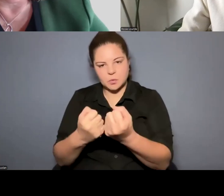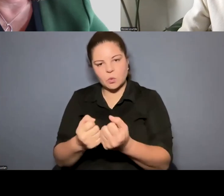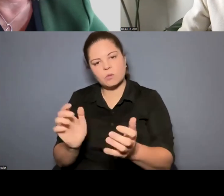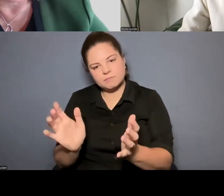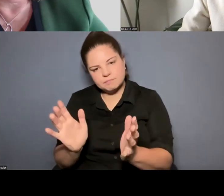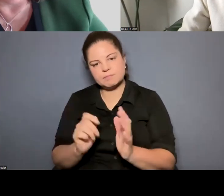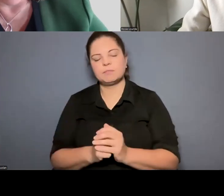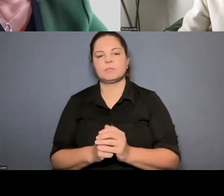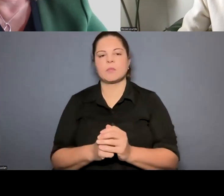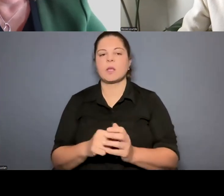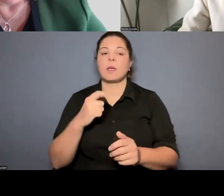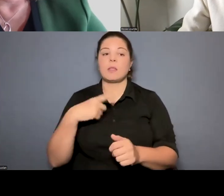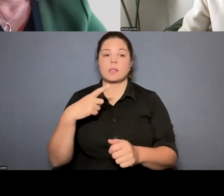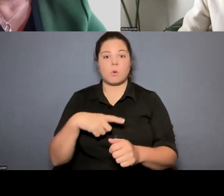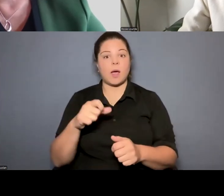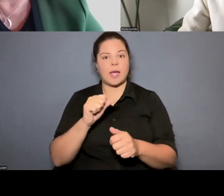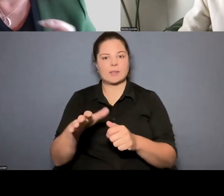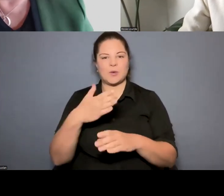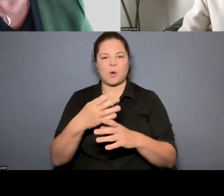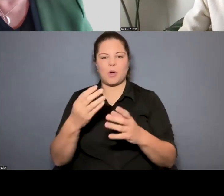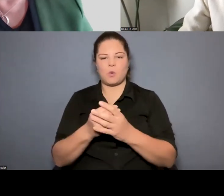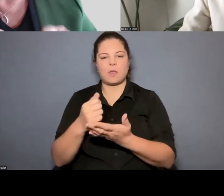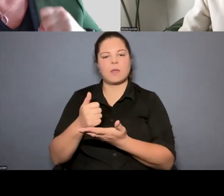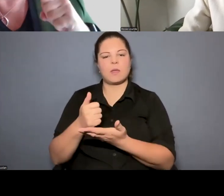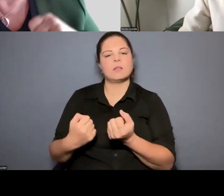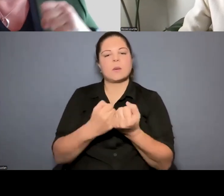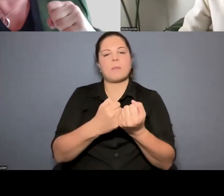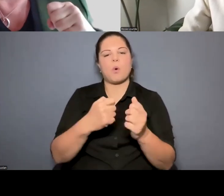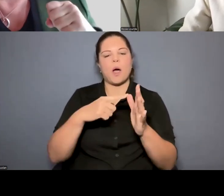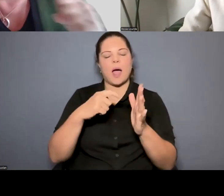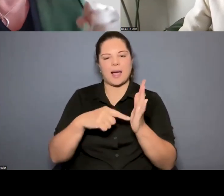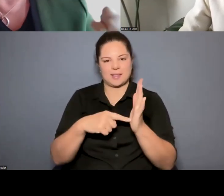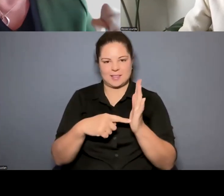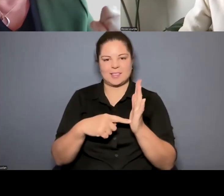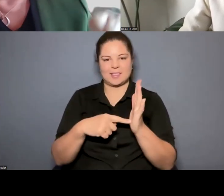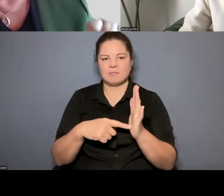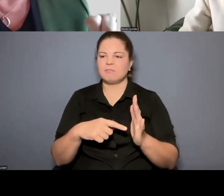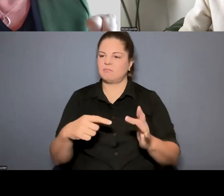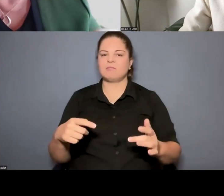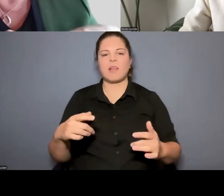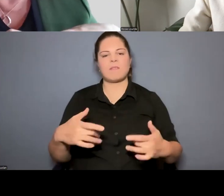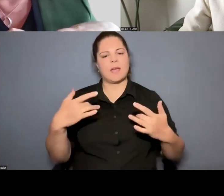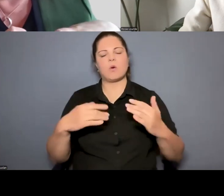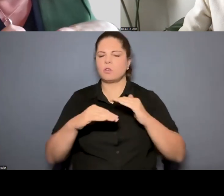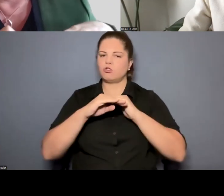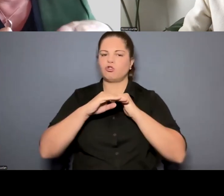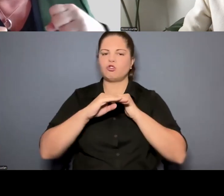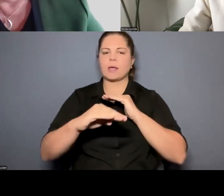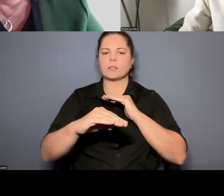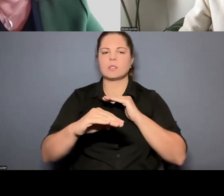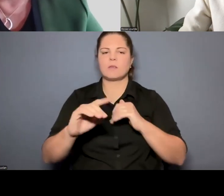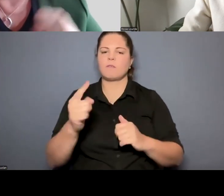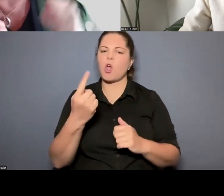we work with Support Act. And there is a bit of a sense of justice first, in our Australian psyche,